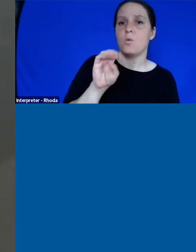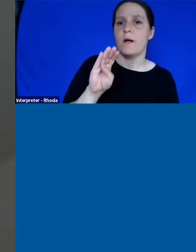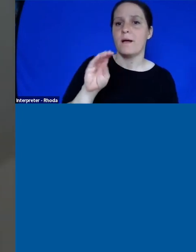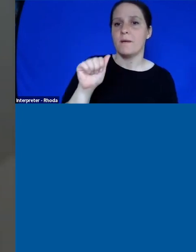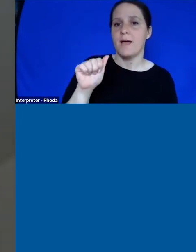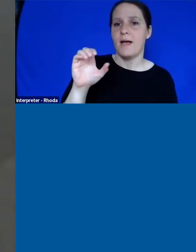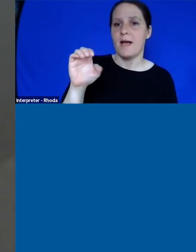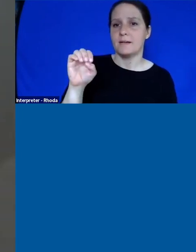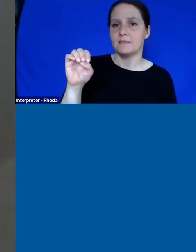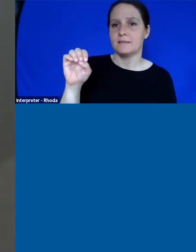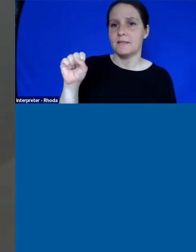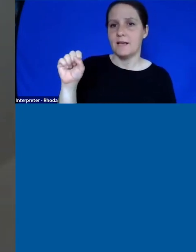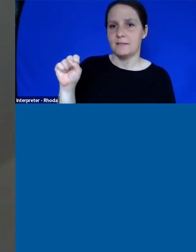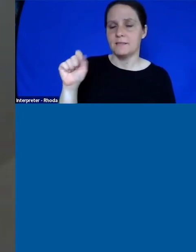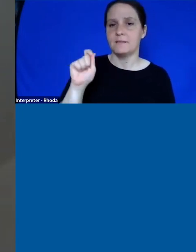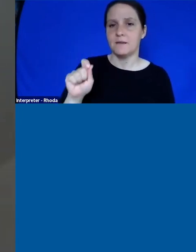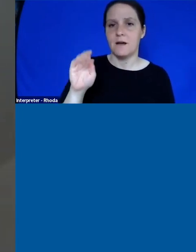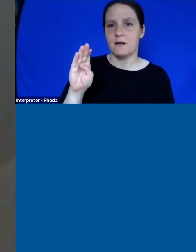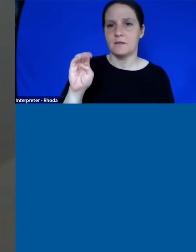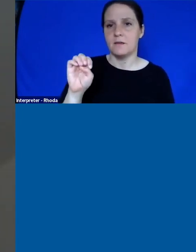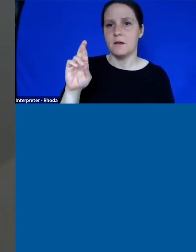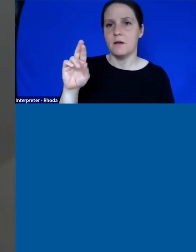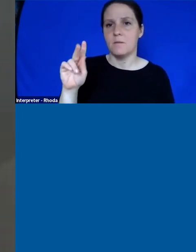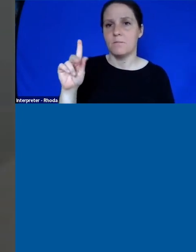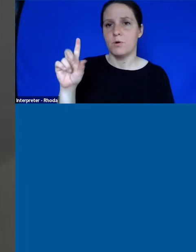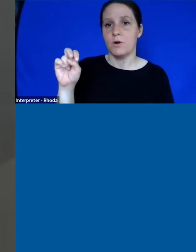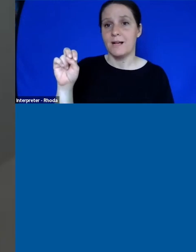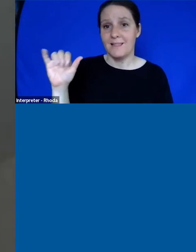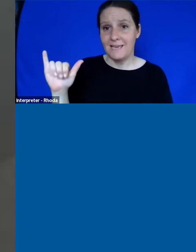dot Berkeley, B E R K E L E Y.edu.